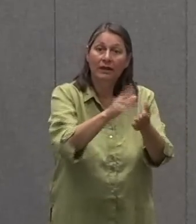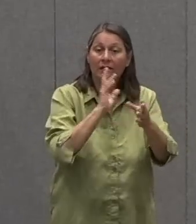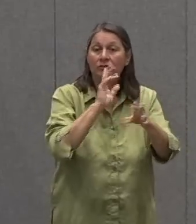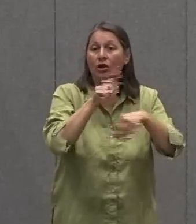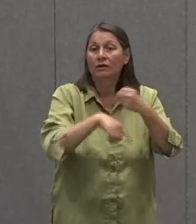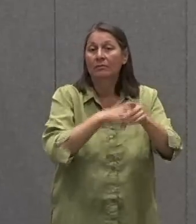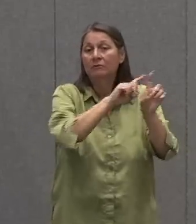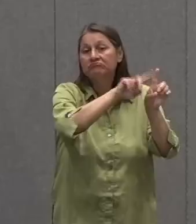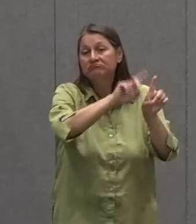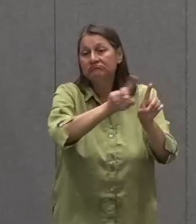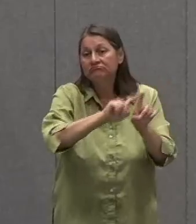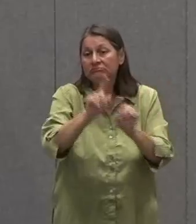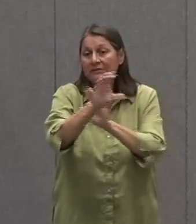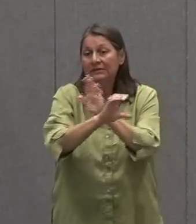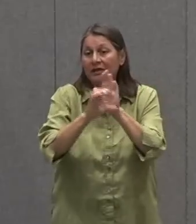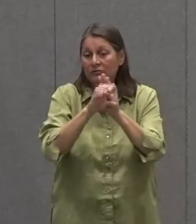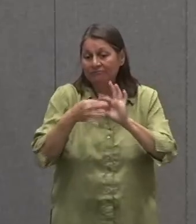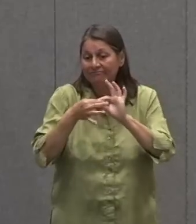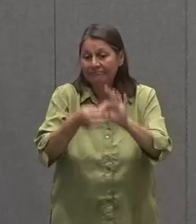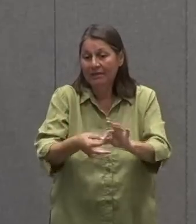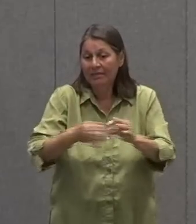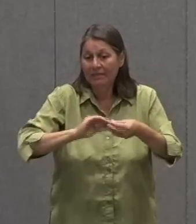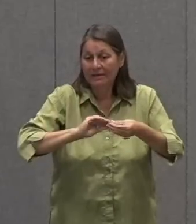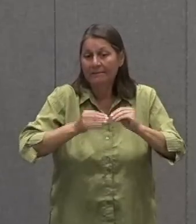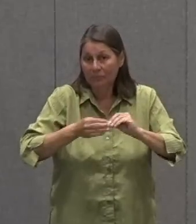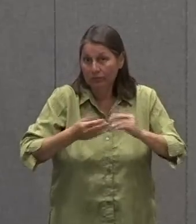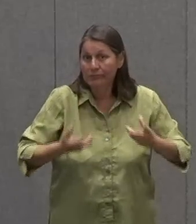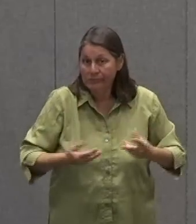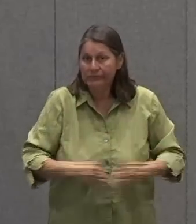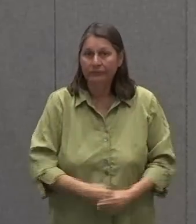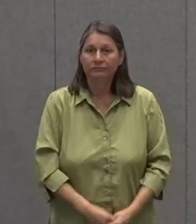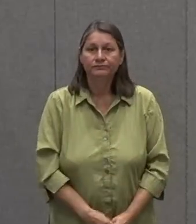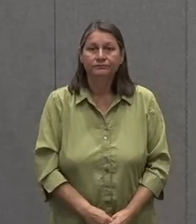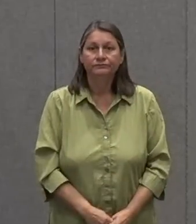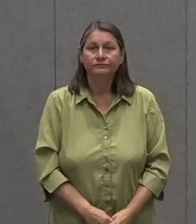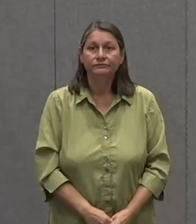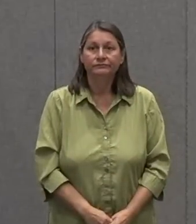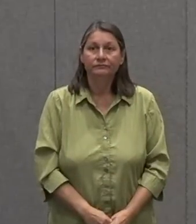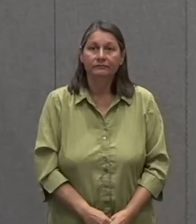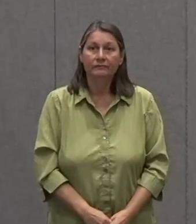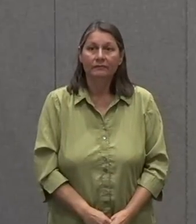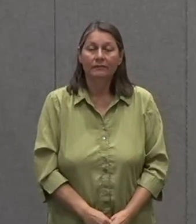of how that number operates. We wanted to choose a number